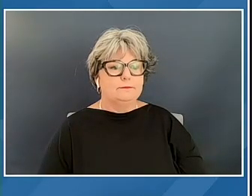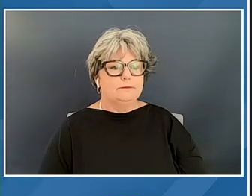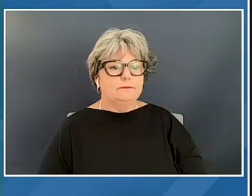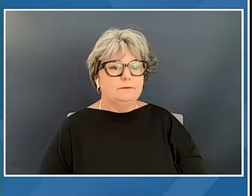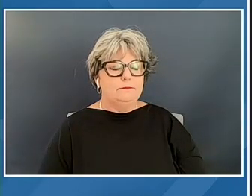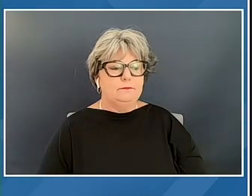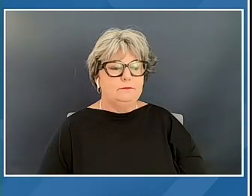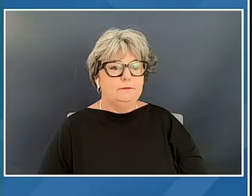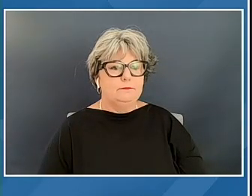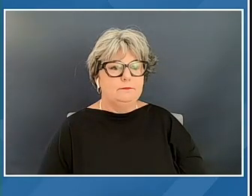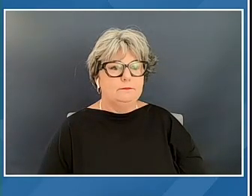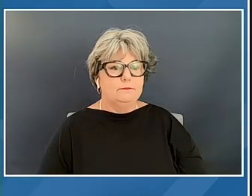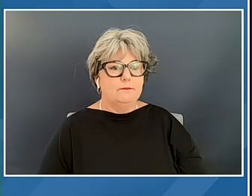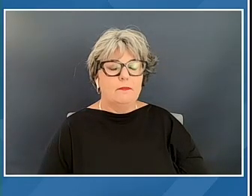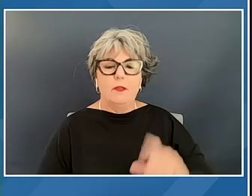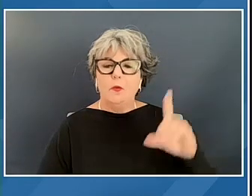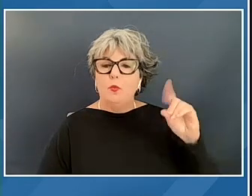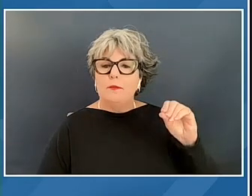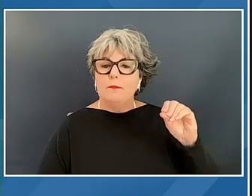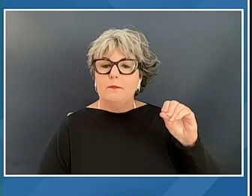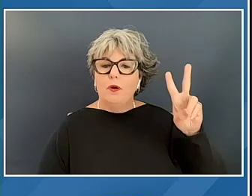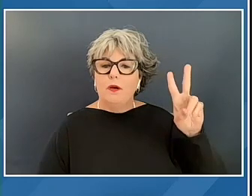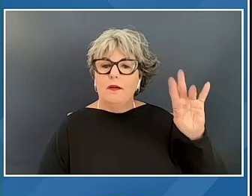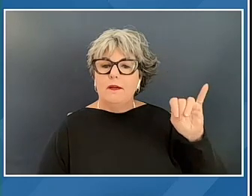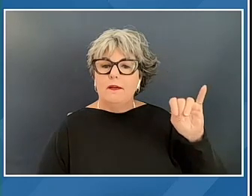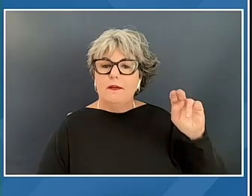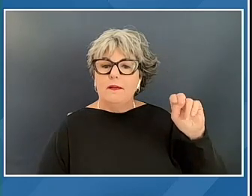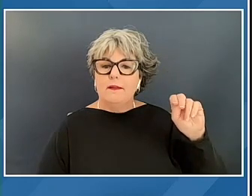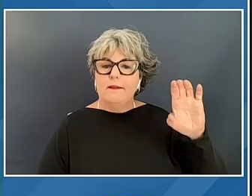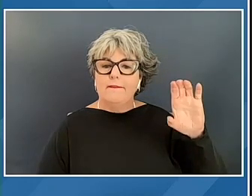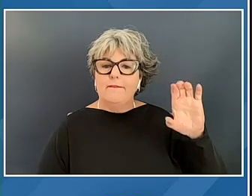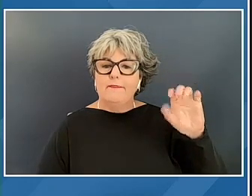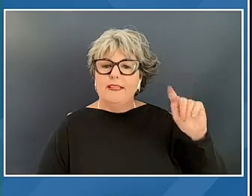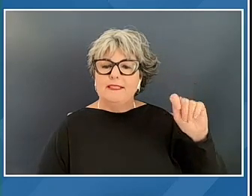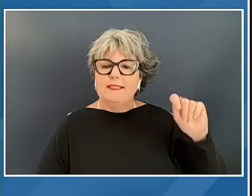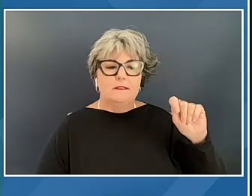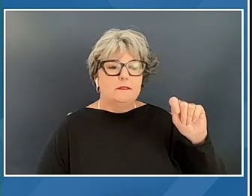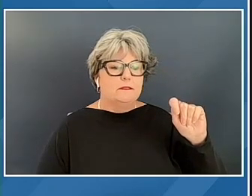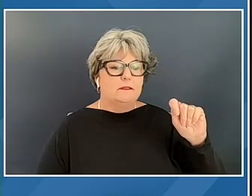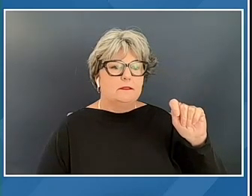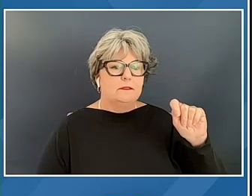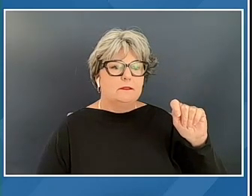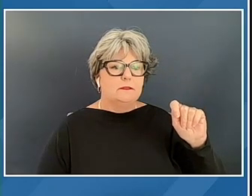Vincent? Yes, just really quickly. Tamy, I wanted to ask, like, has there